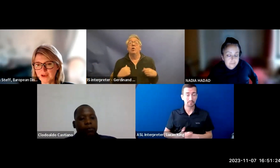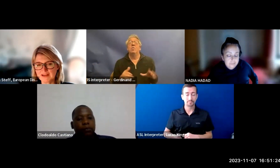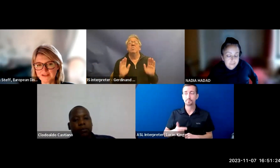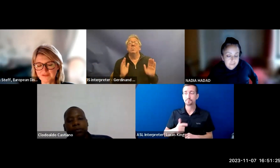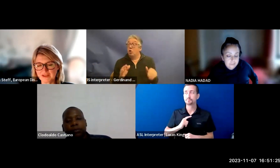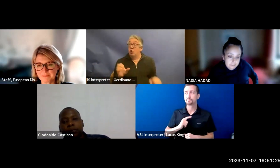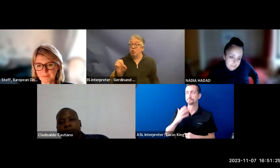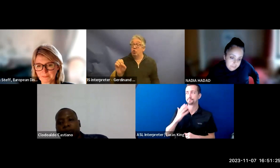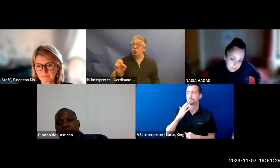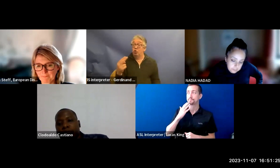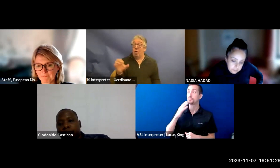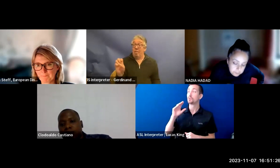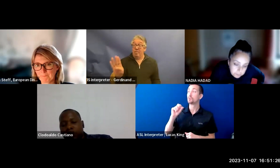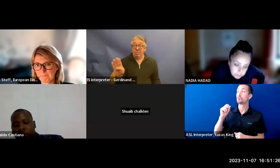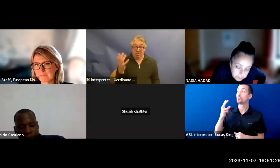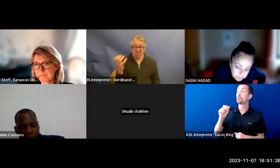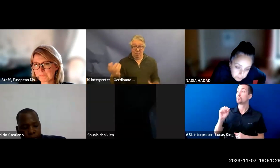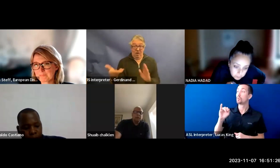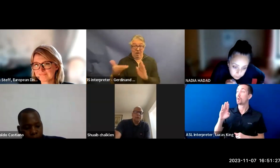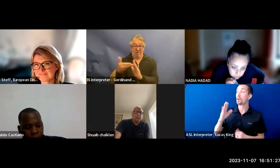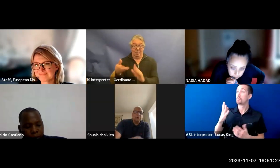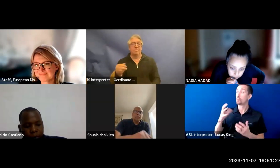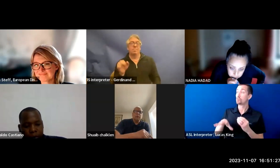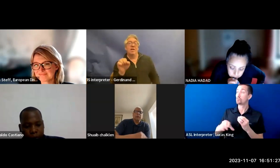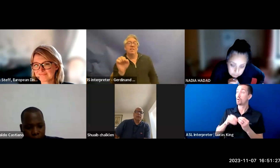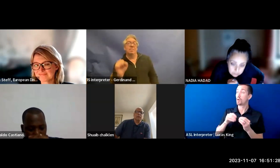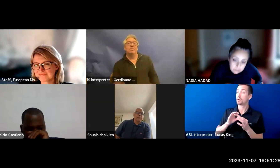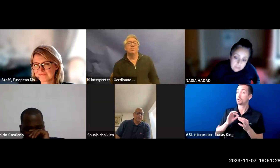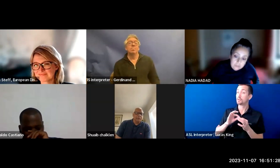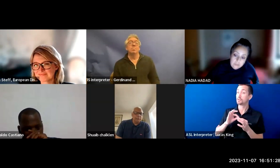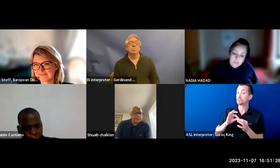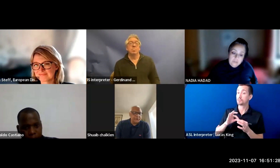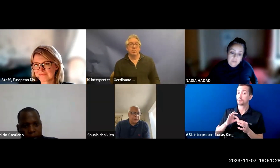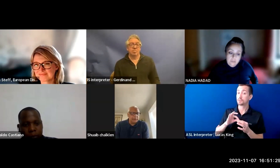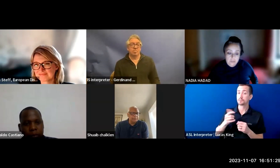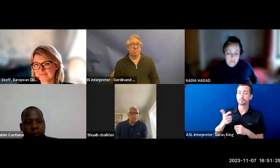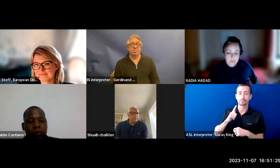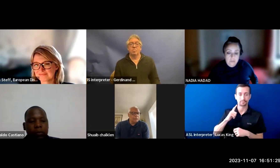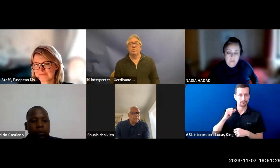Shuaib, do you want to add anything? -Yes. Clodoaldo, thanks very much.